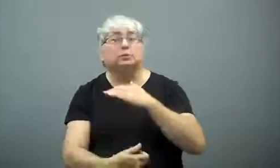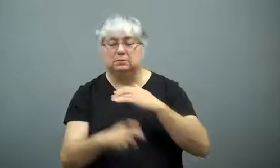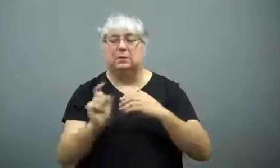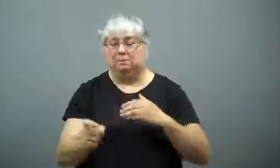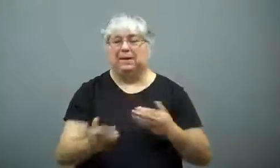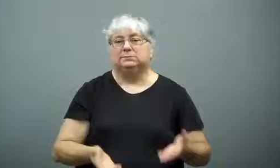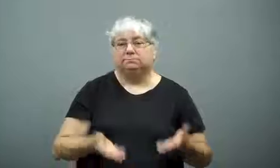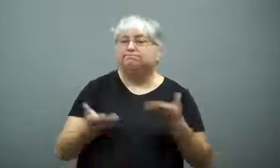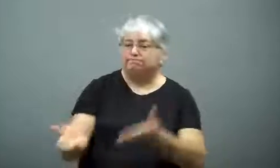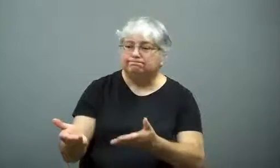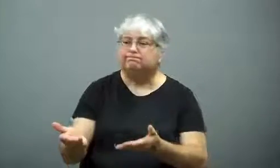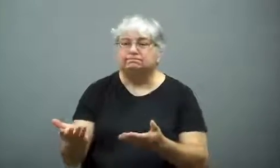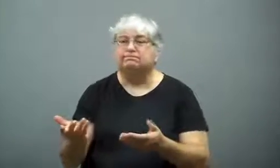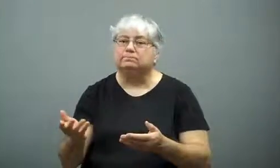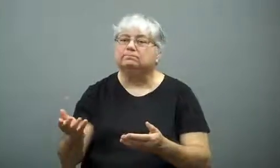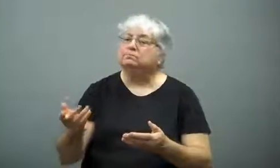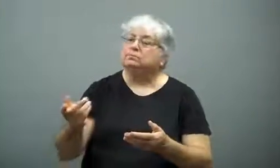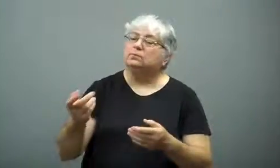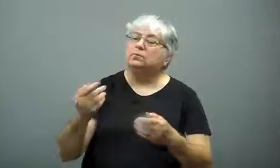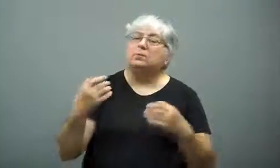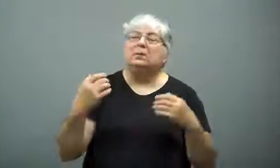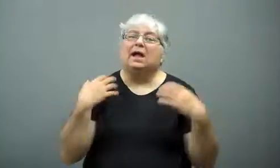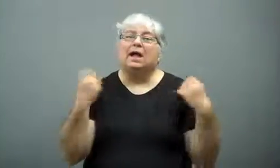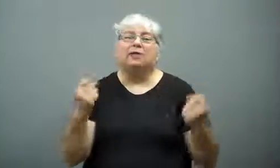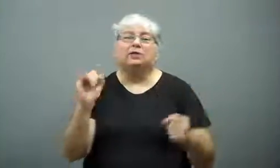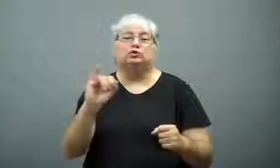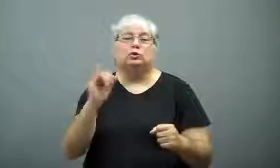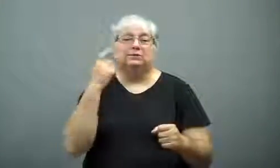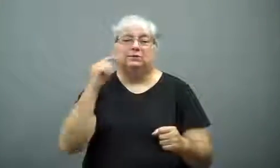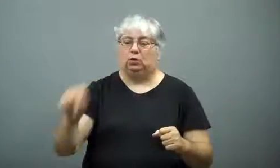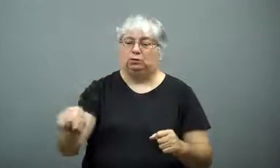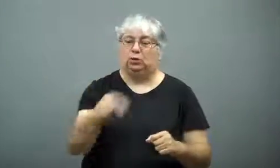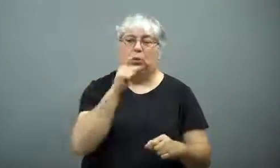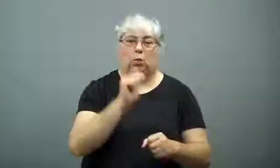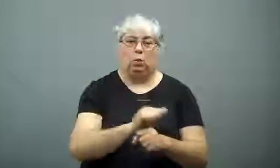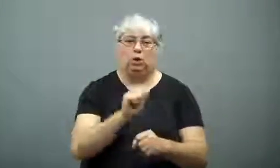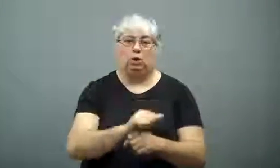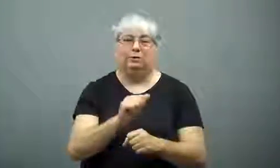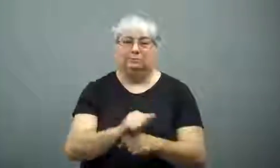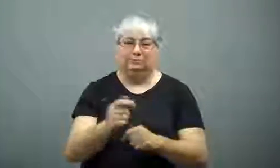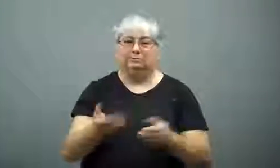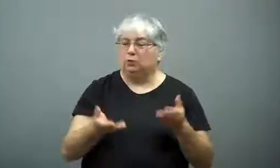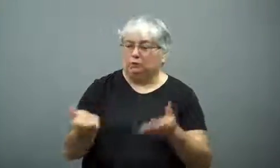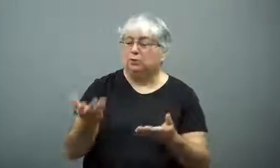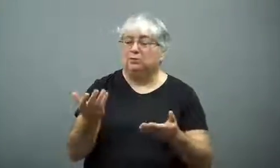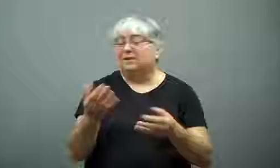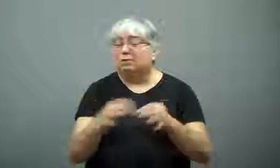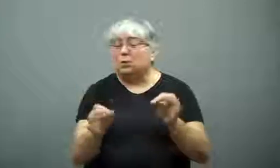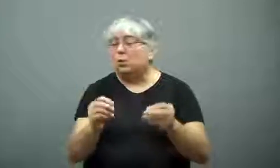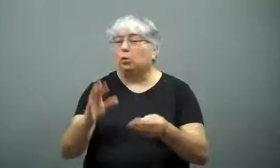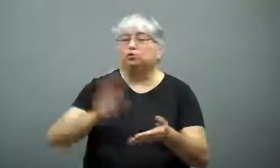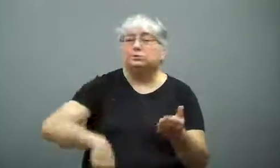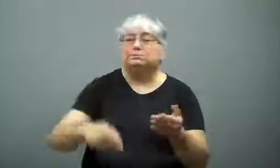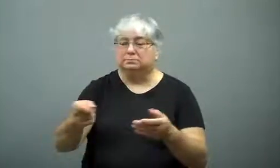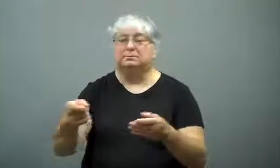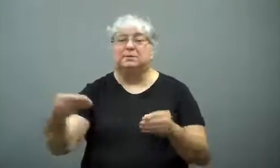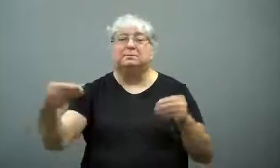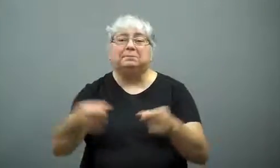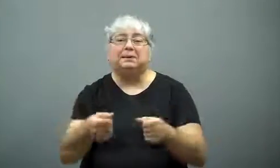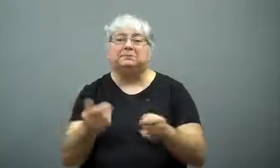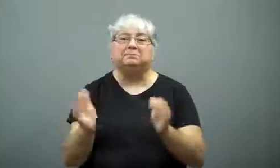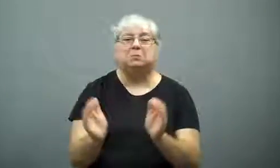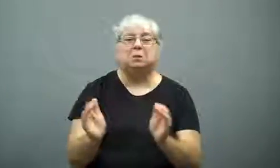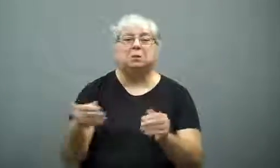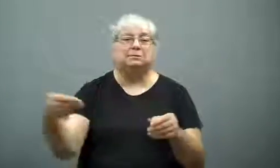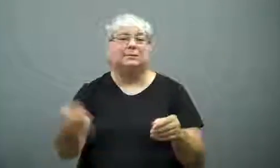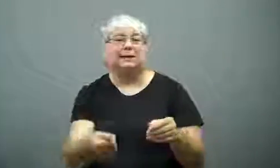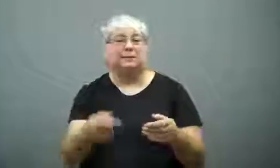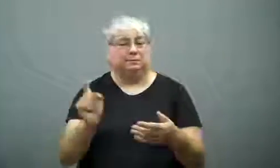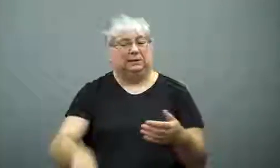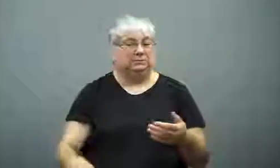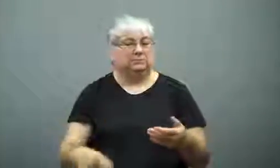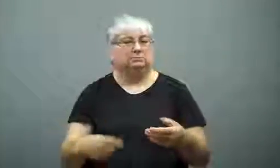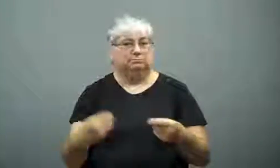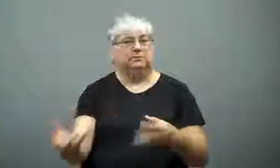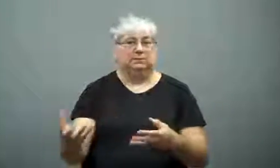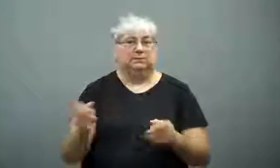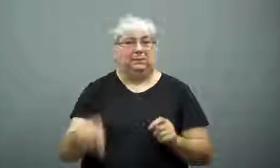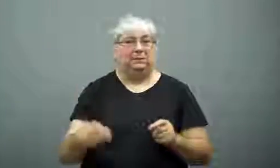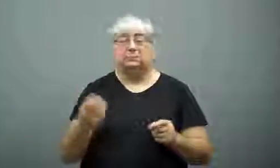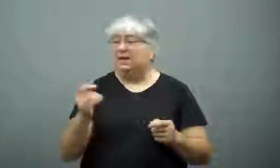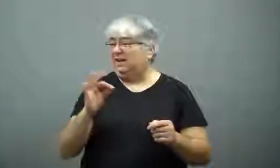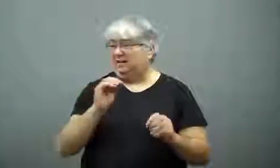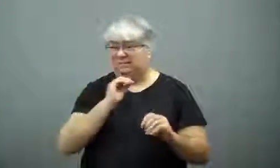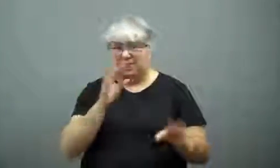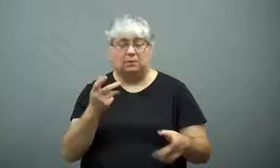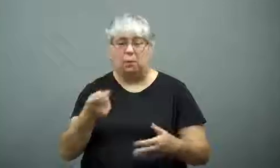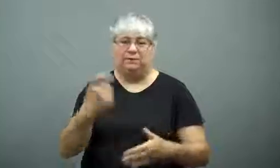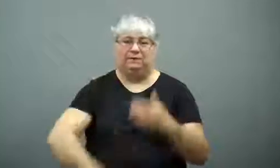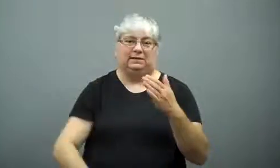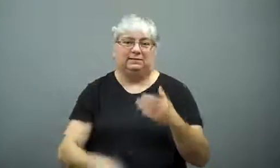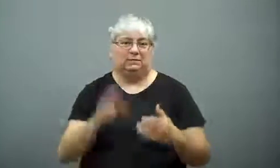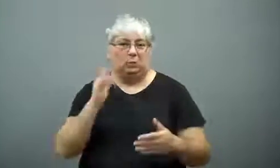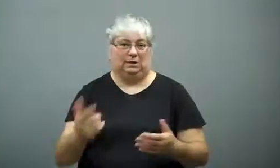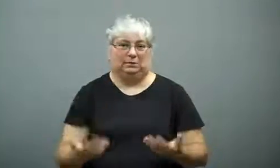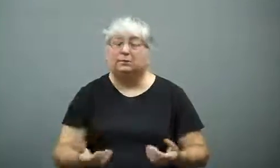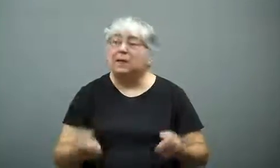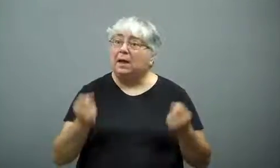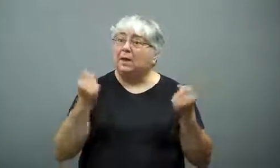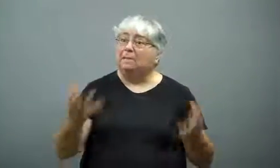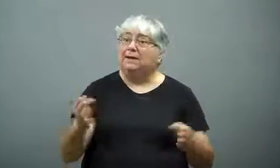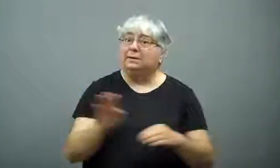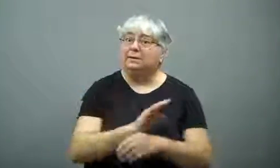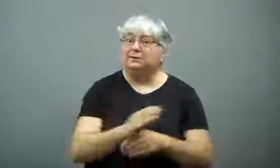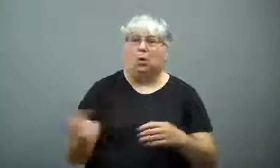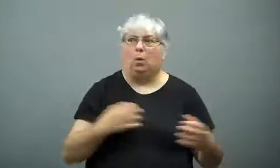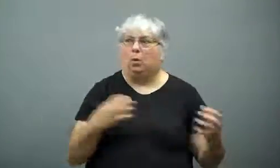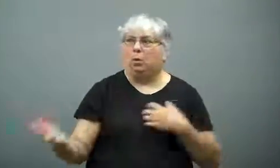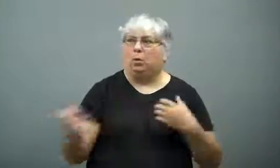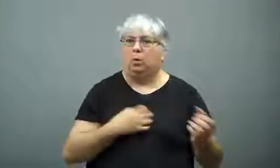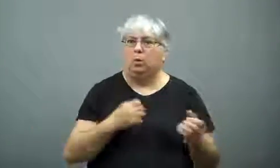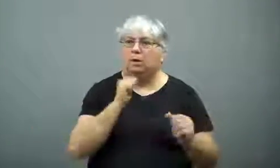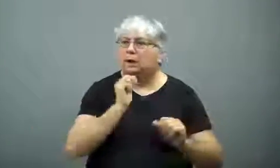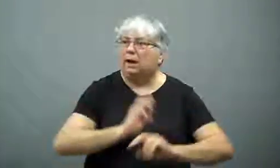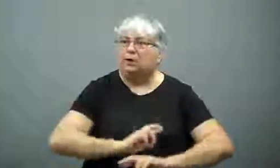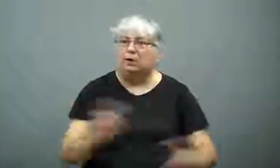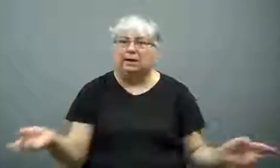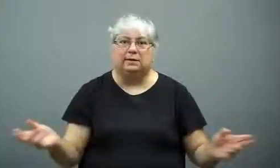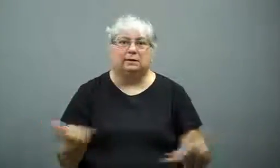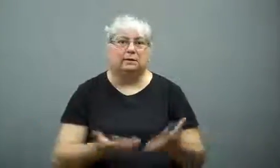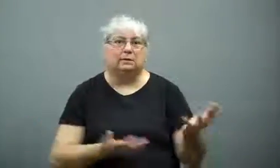were required to provide free or affordable health care coverage.